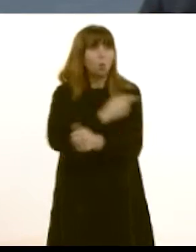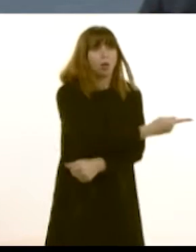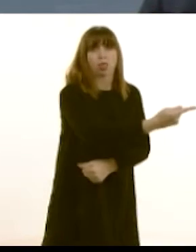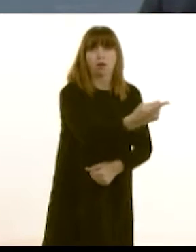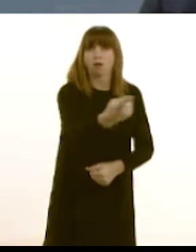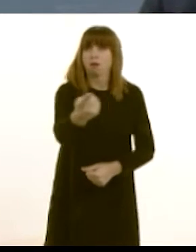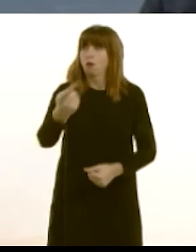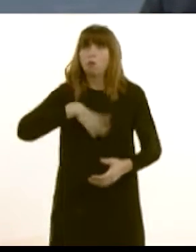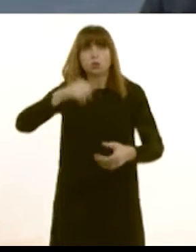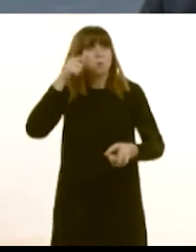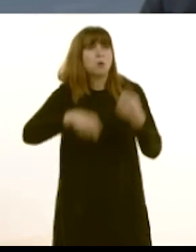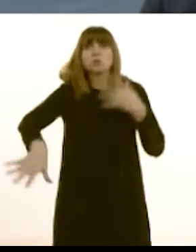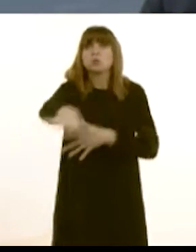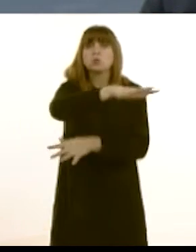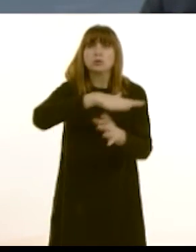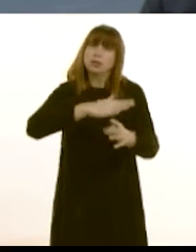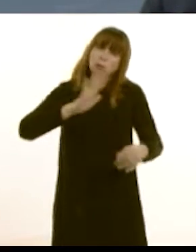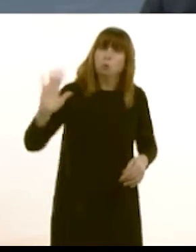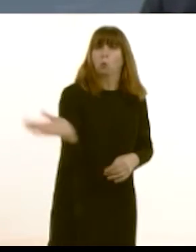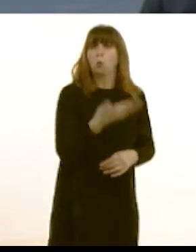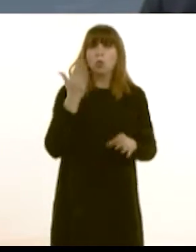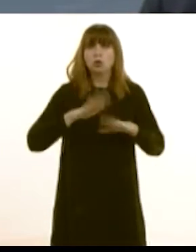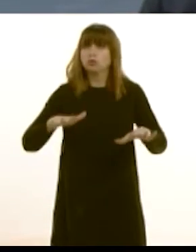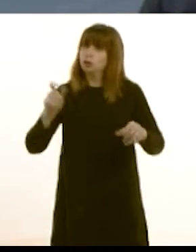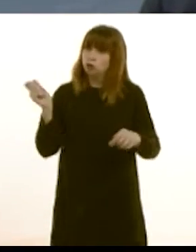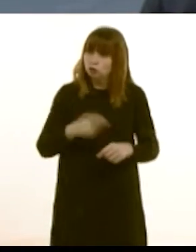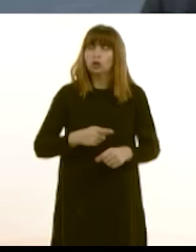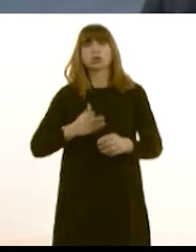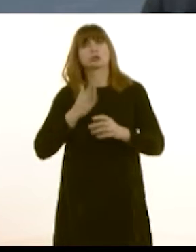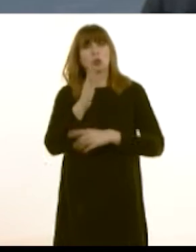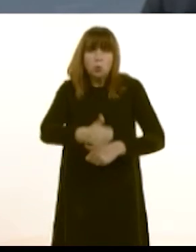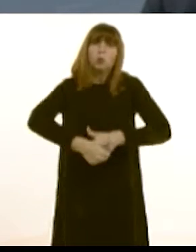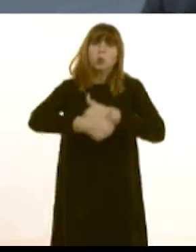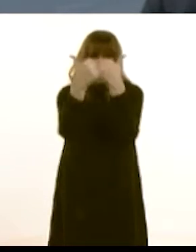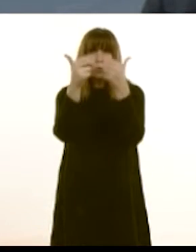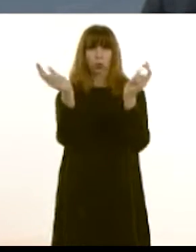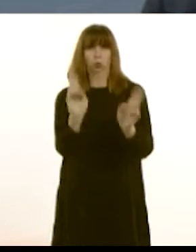Every child in this country deserves to go to a decent schoolóa school thatís not just